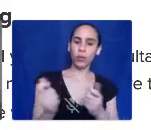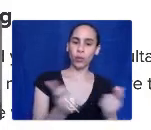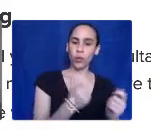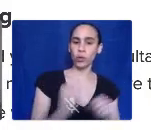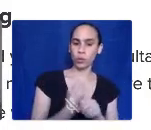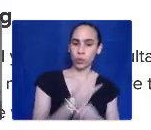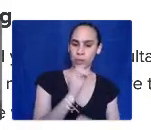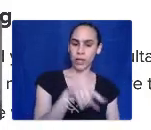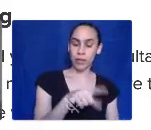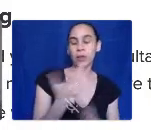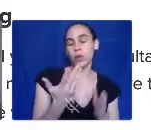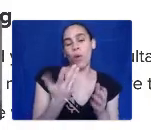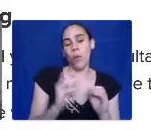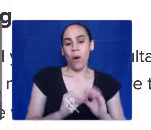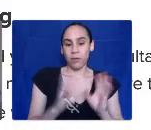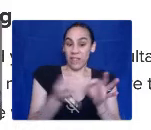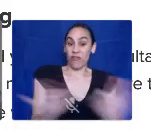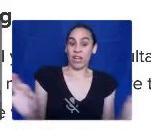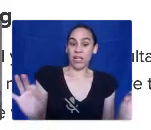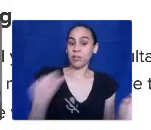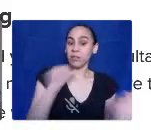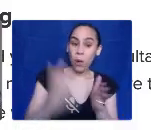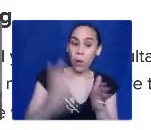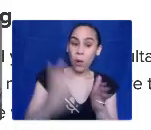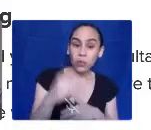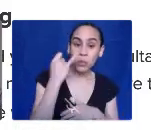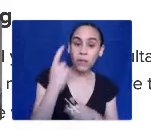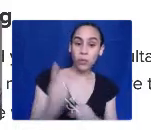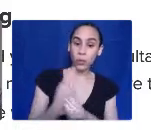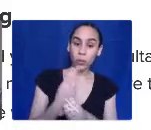ours again it's free doesn't cost you any money at all to use it um and i'll paste the link in here